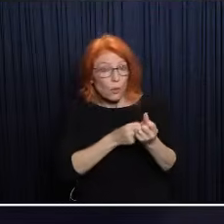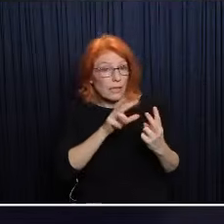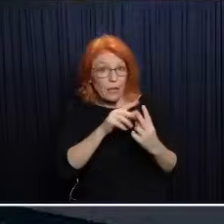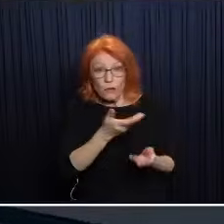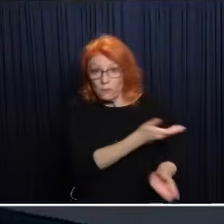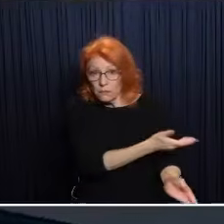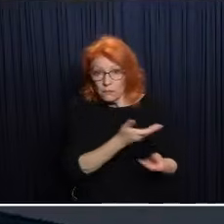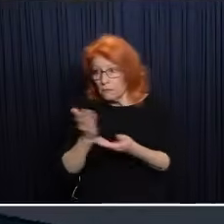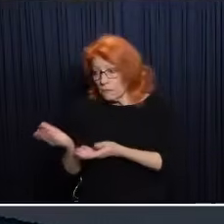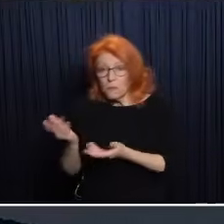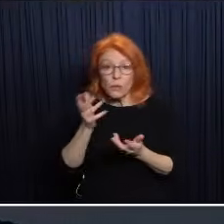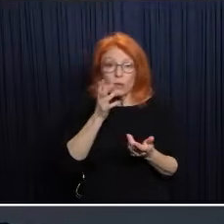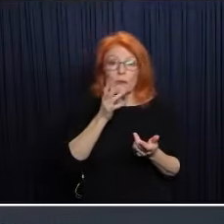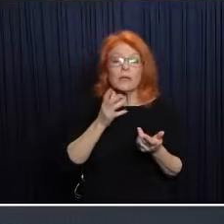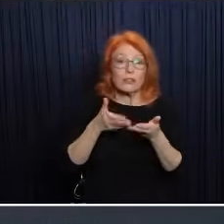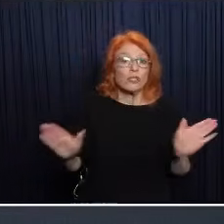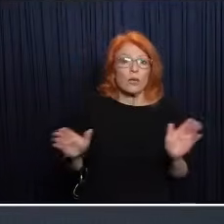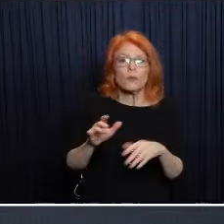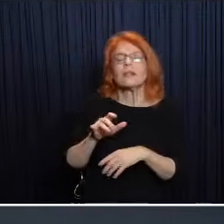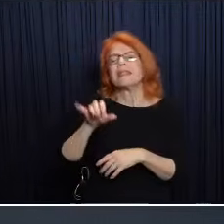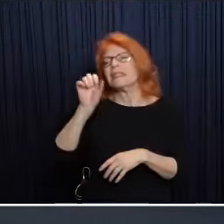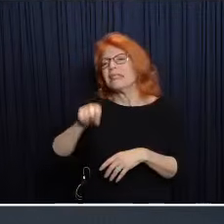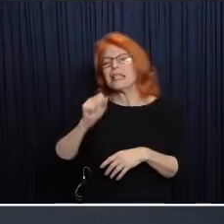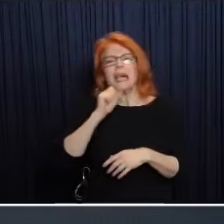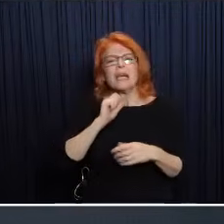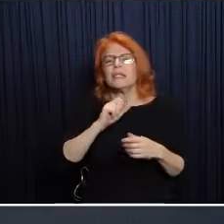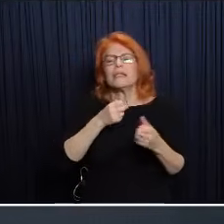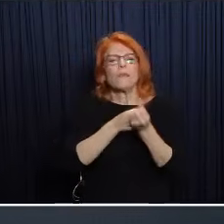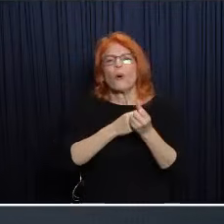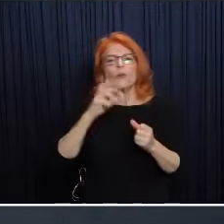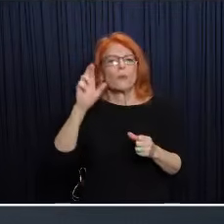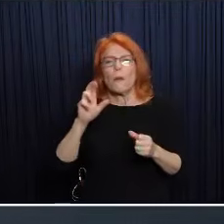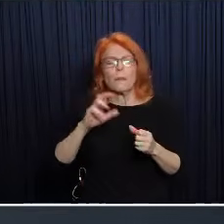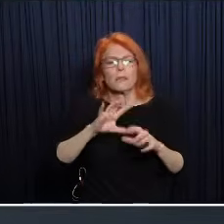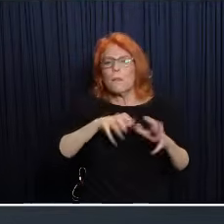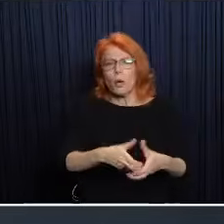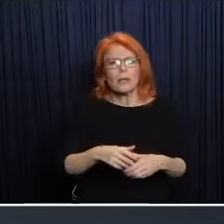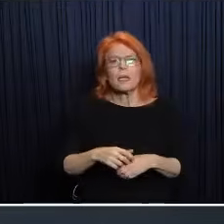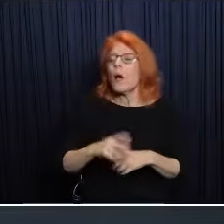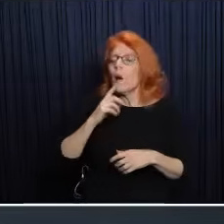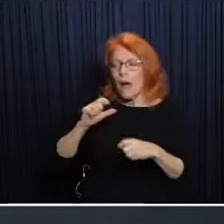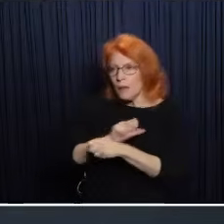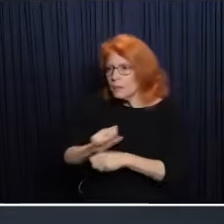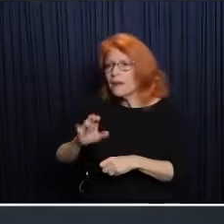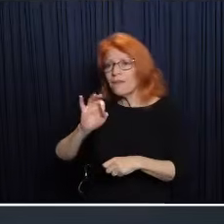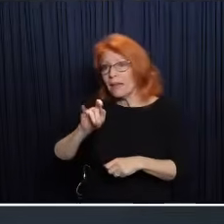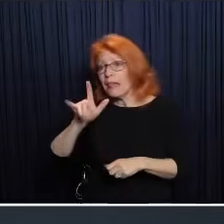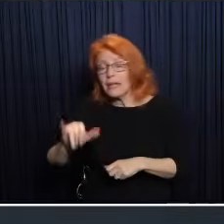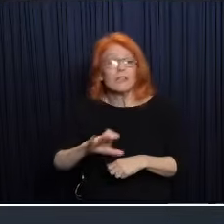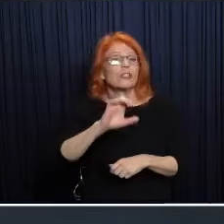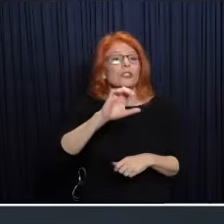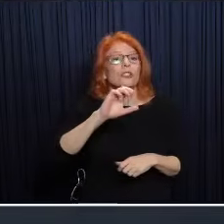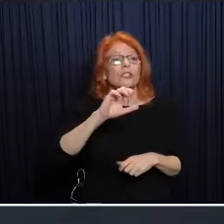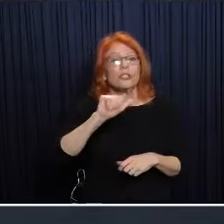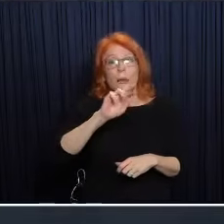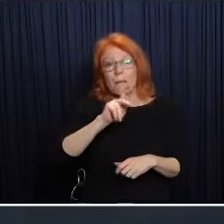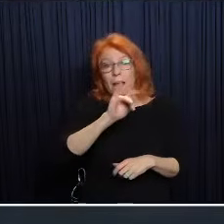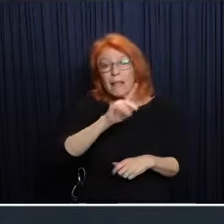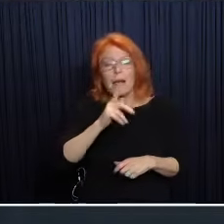MR. TROBOUGH, IF YOU WERE NOT TO WIN WOULD YOU SUPPORT EITHER OF THESE OTHER GENTLEMEN IN THE GENERAL?